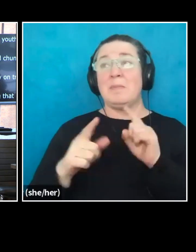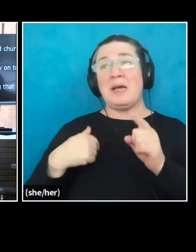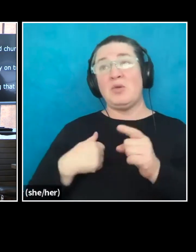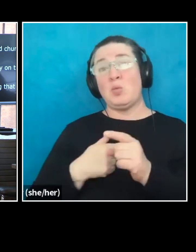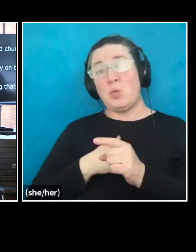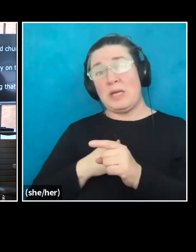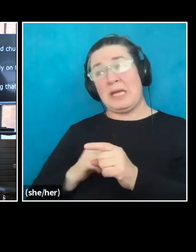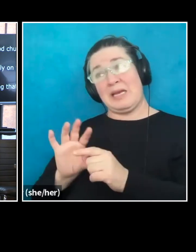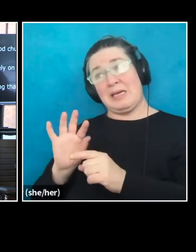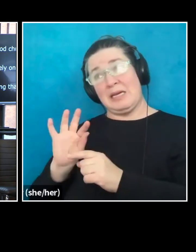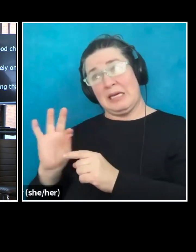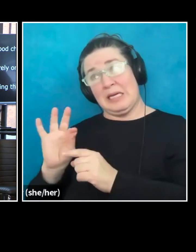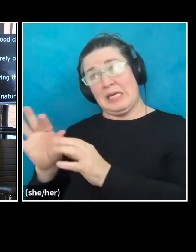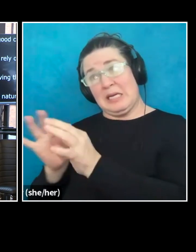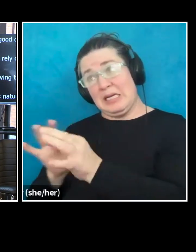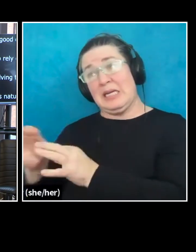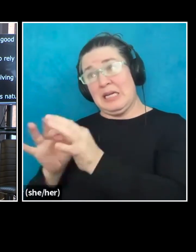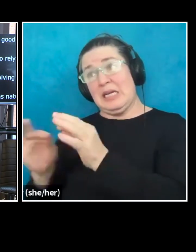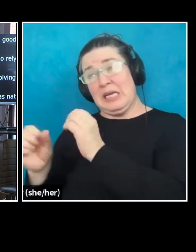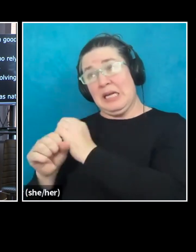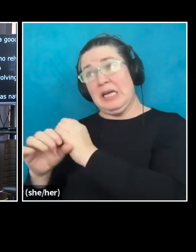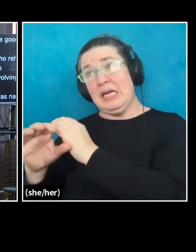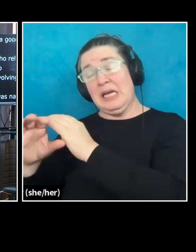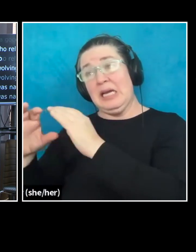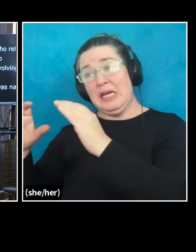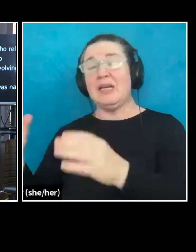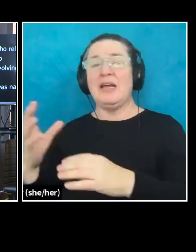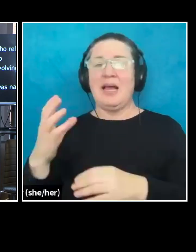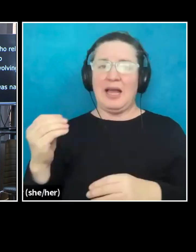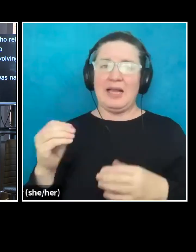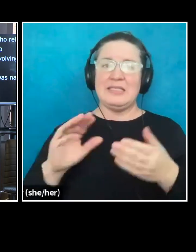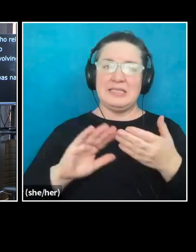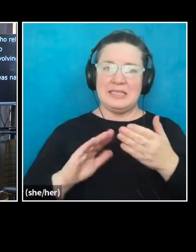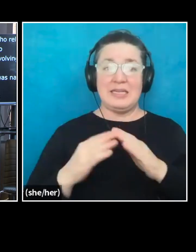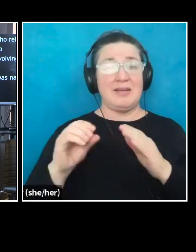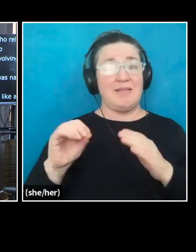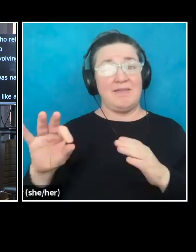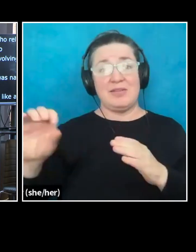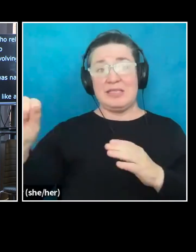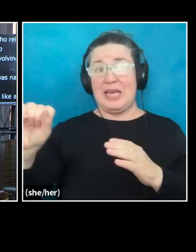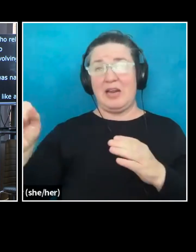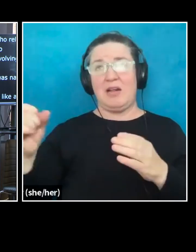pulled the coins out of the couch cushions and it was like a two-year project which never happens.